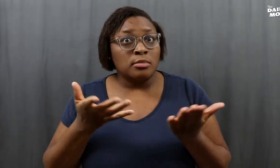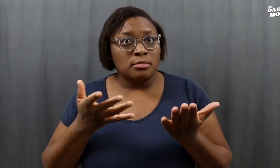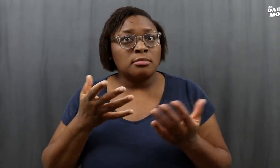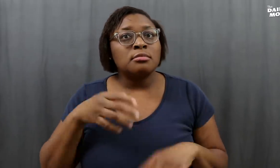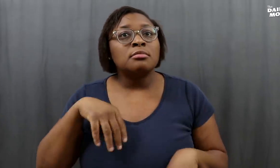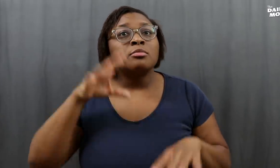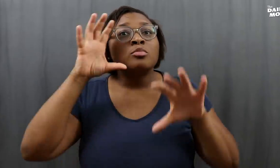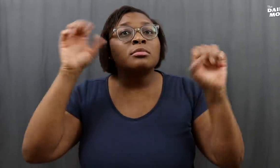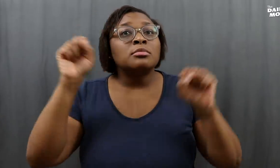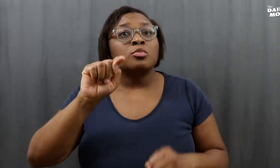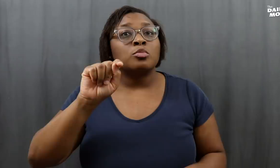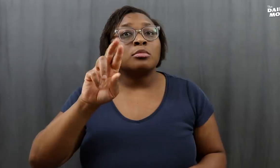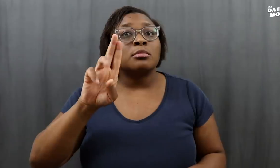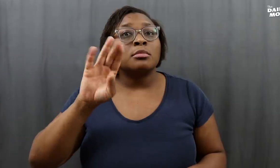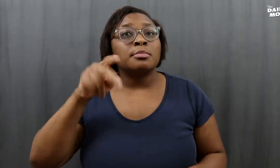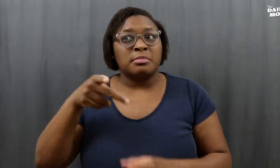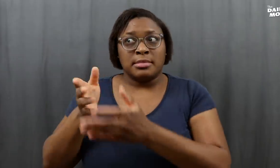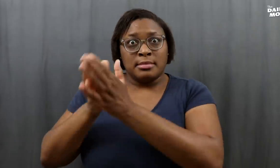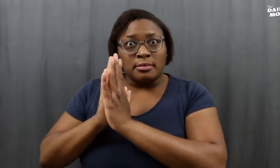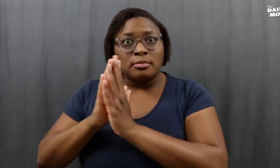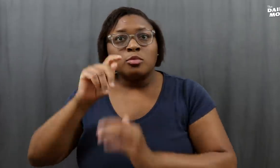that said President Trump was asking the Ukrainian